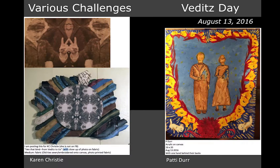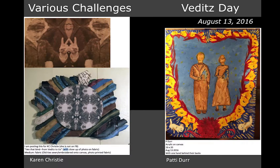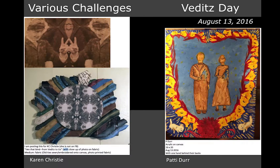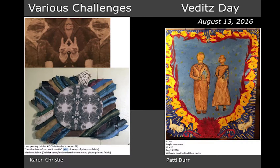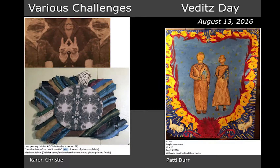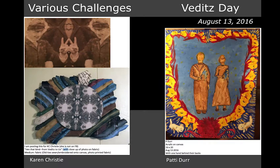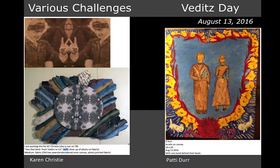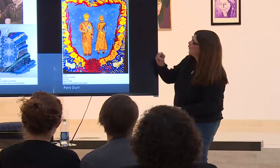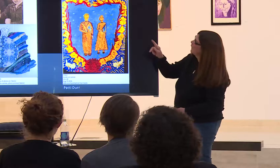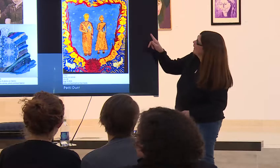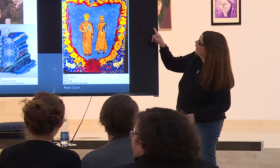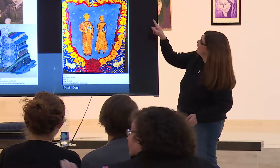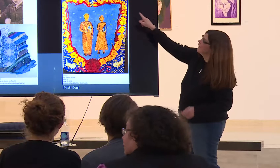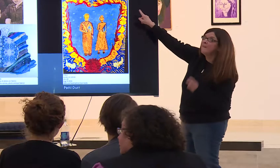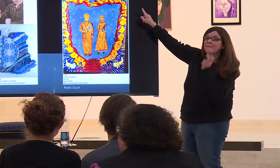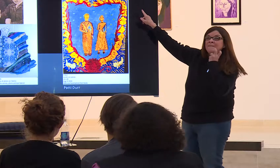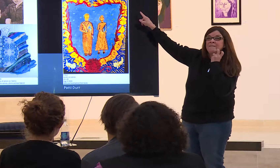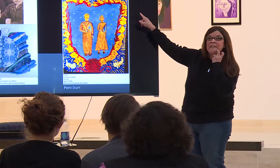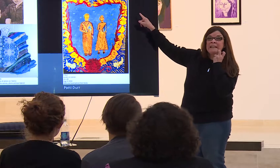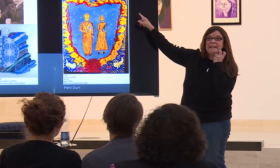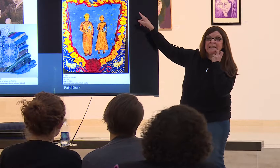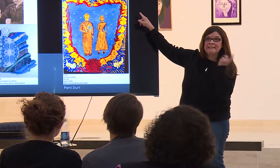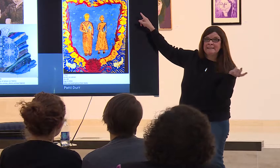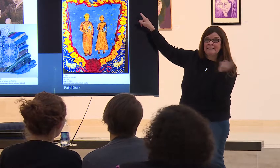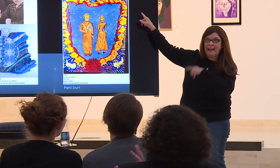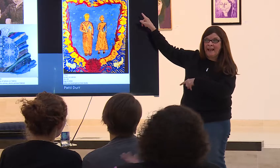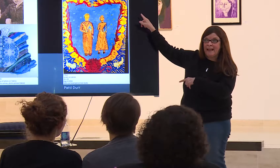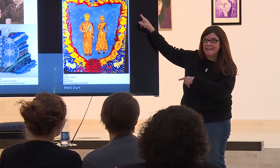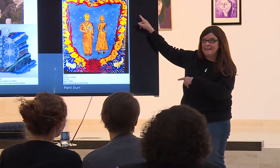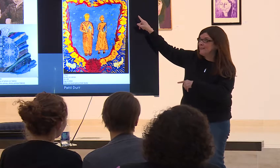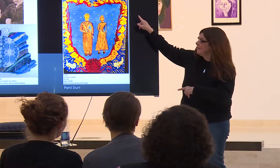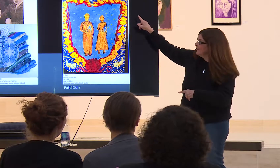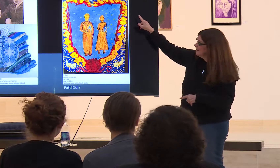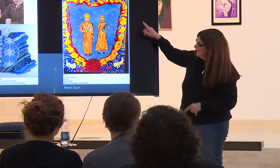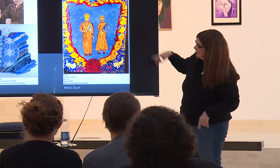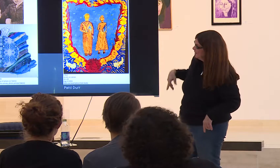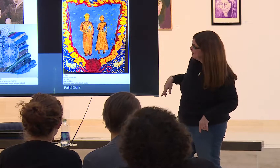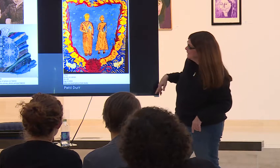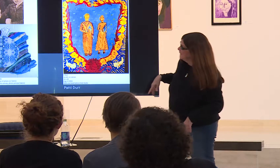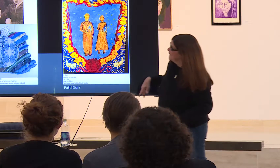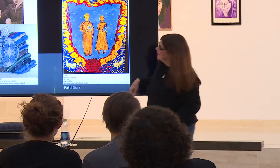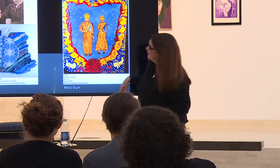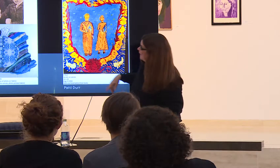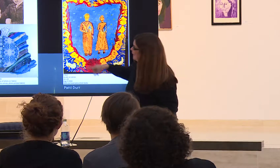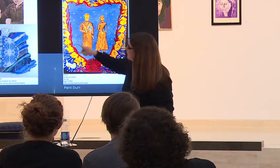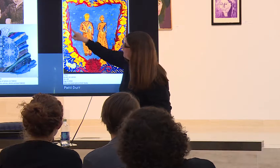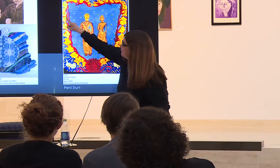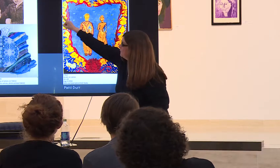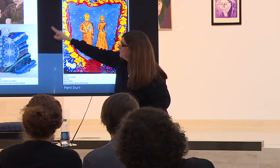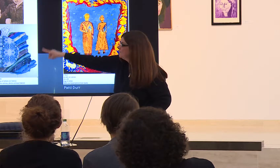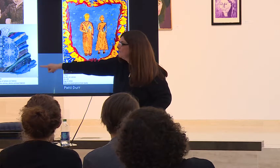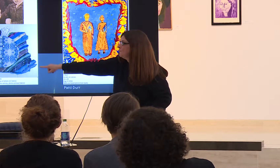that caused the end of their lives could be tied back to that milk that they were given. Nancy: This one,